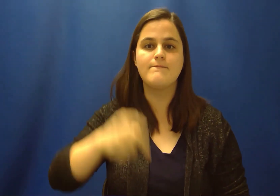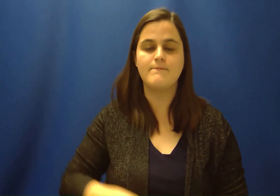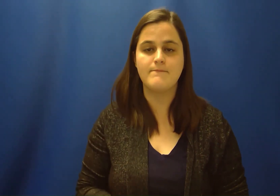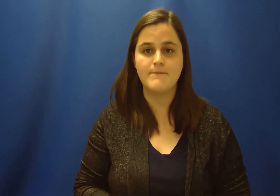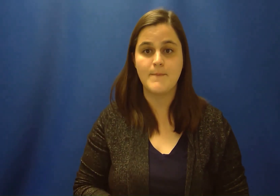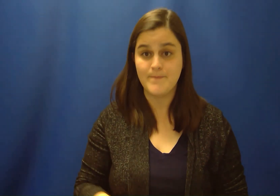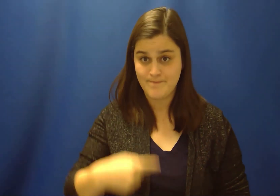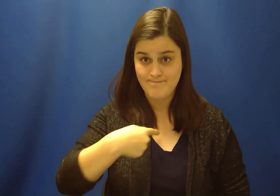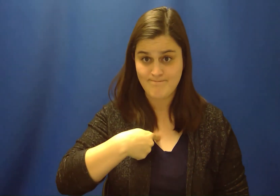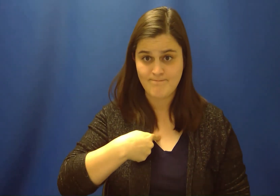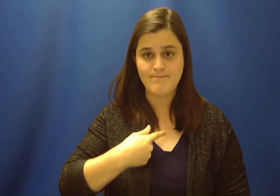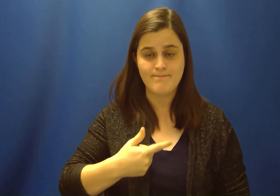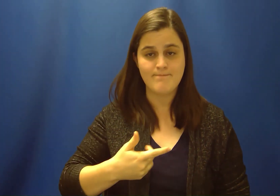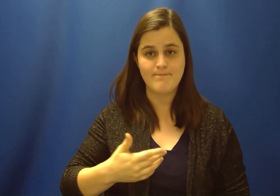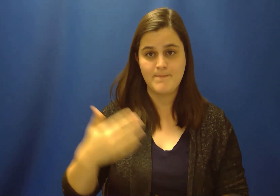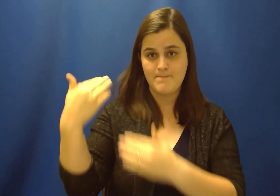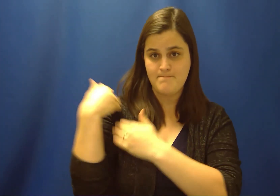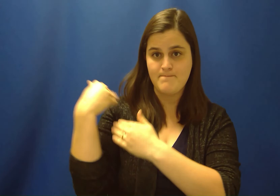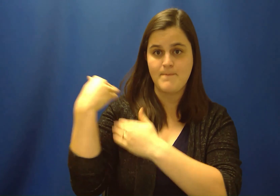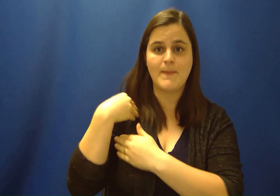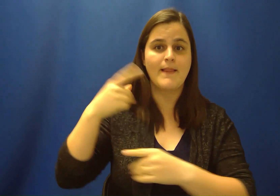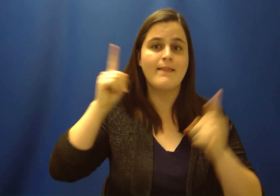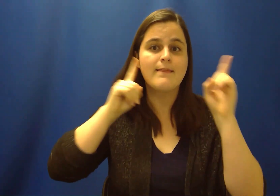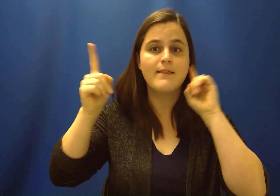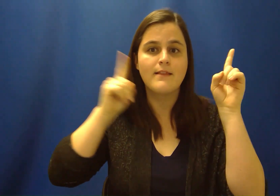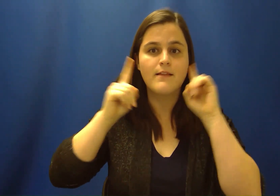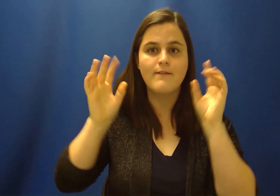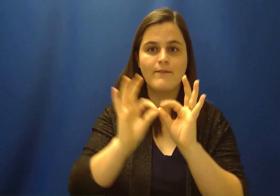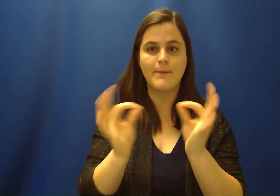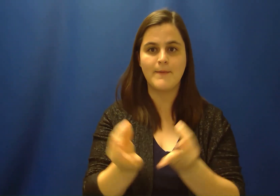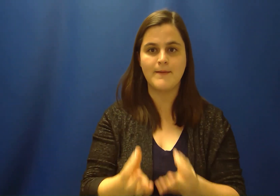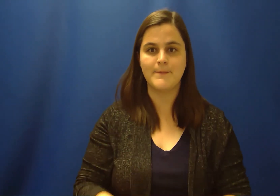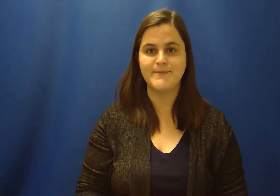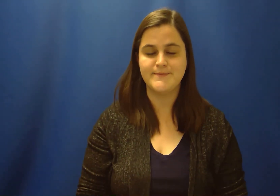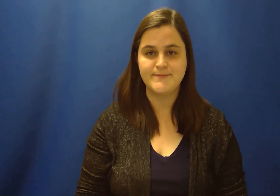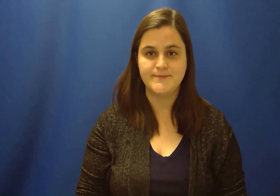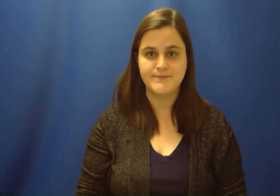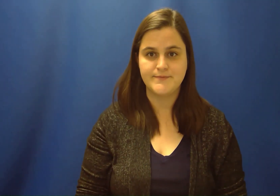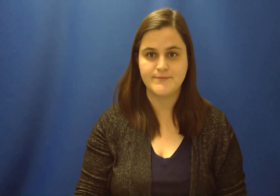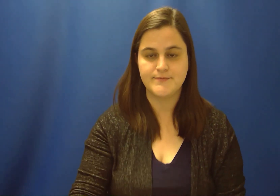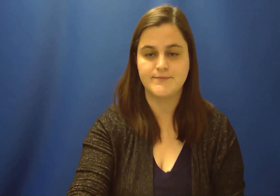I was my family's ears.